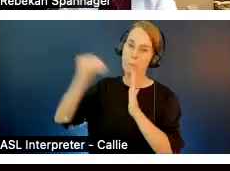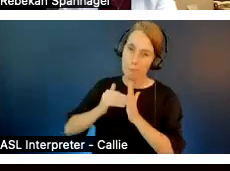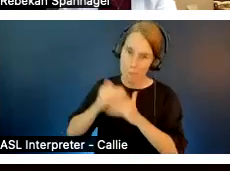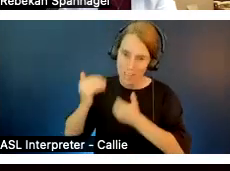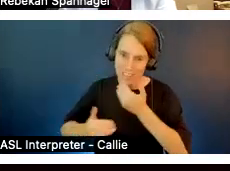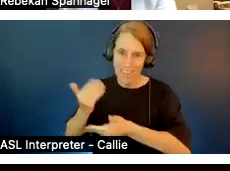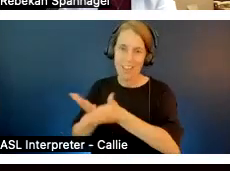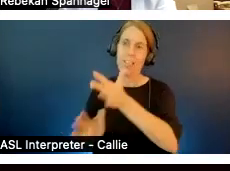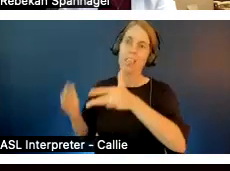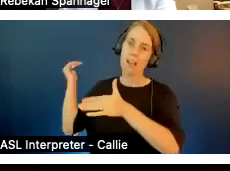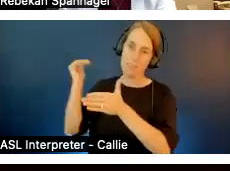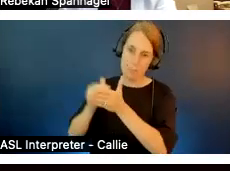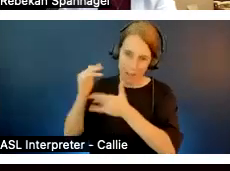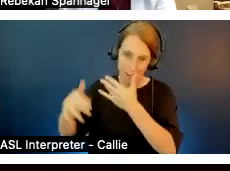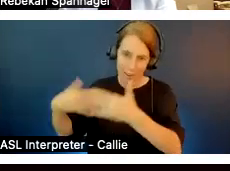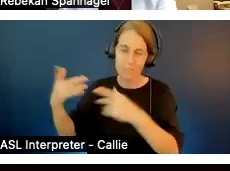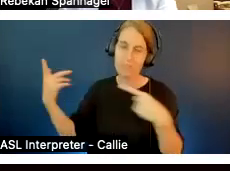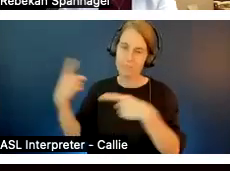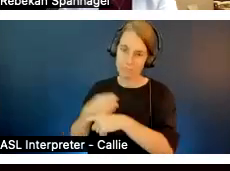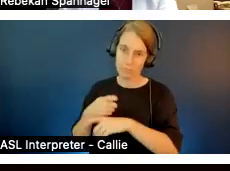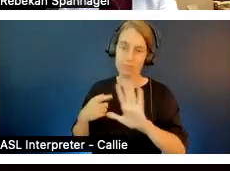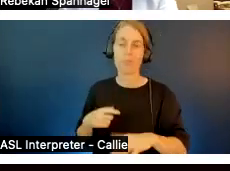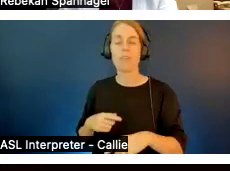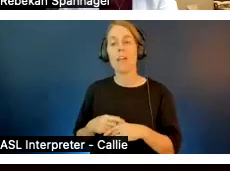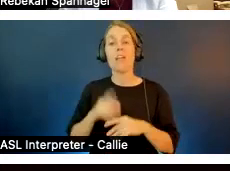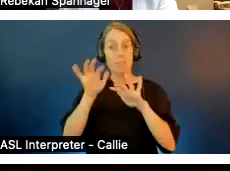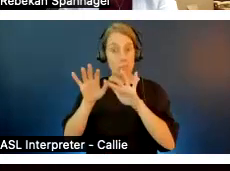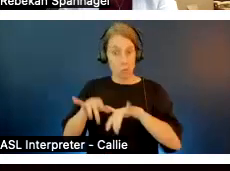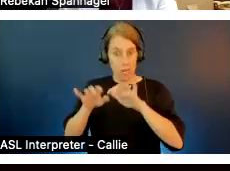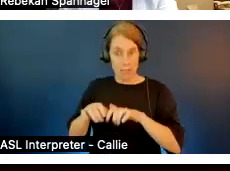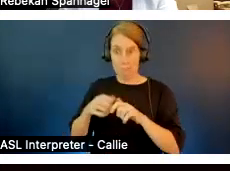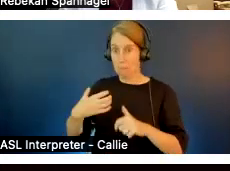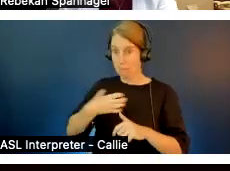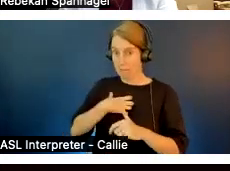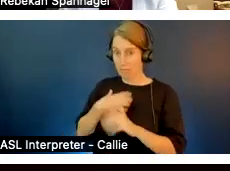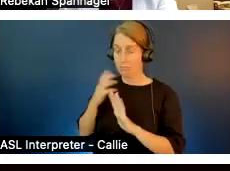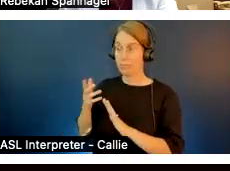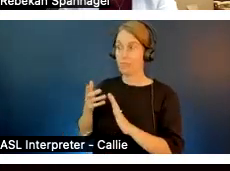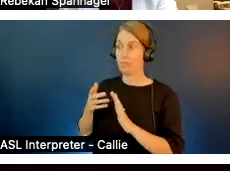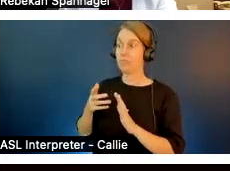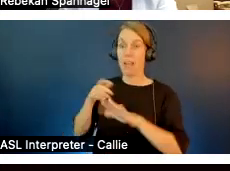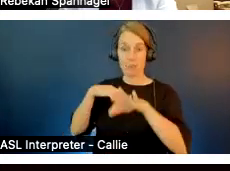an appeal and you state in there i needed 20 hours of nursing services and the agency